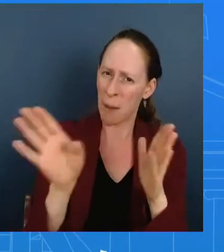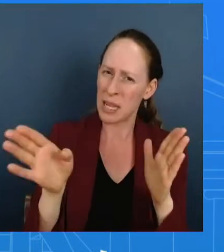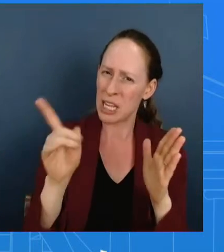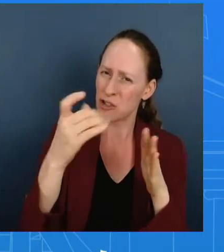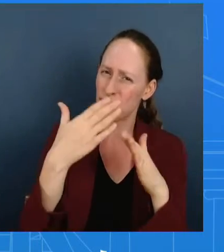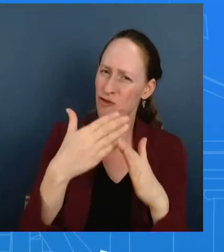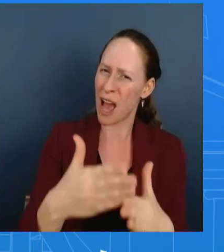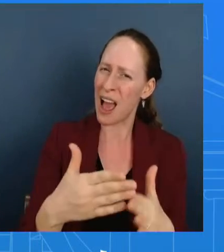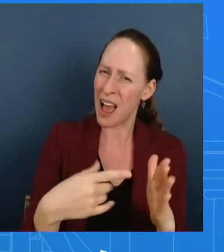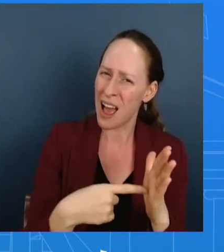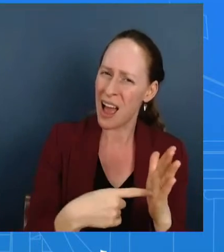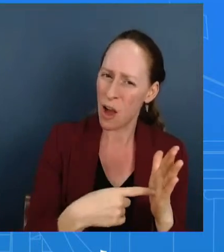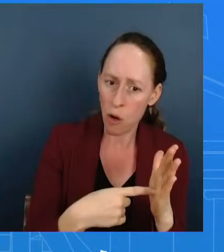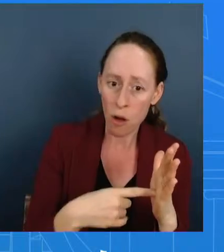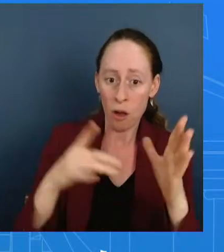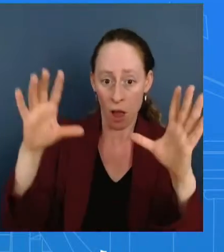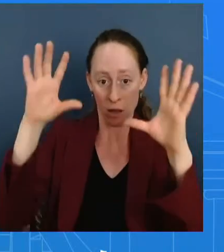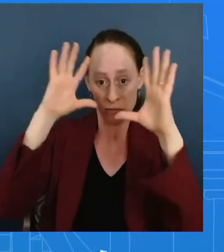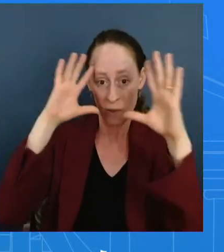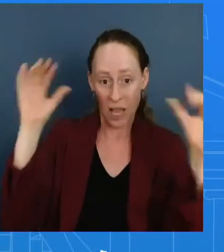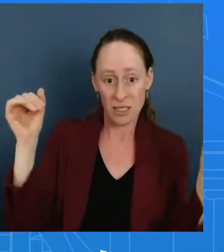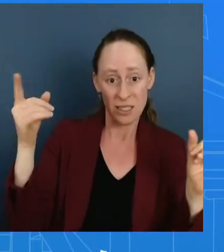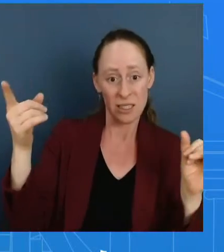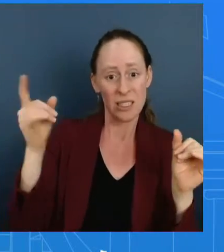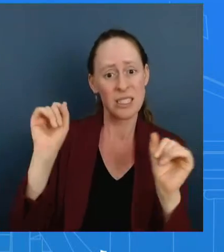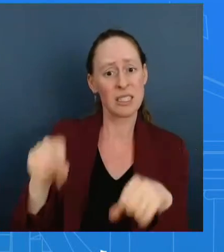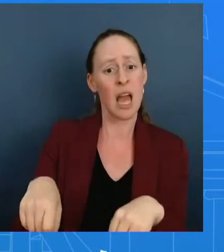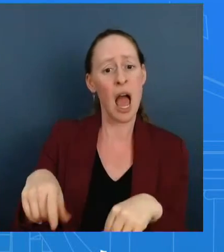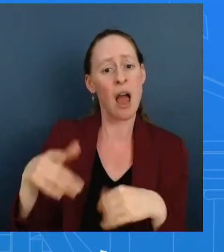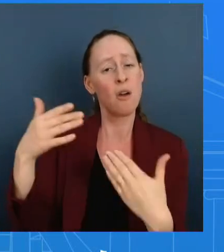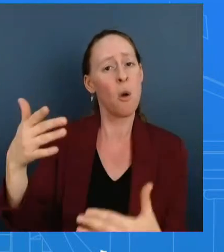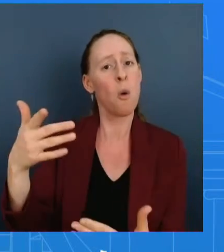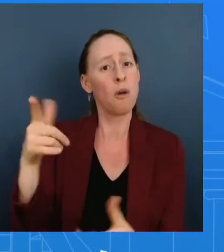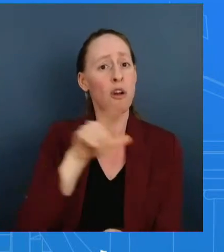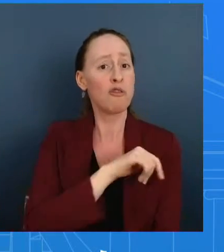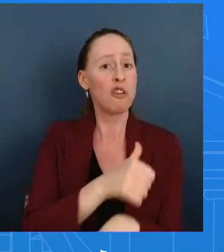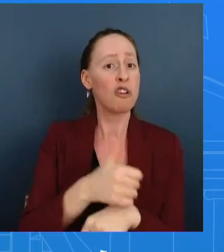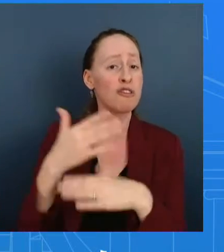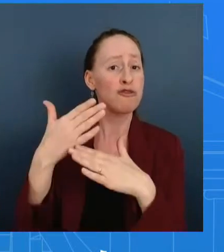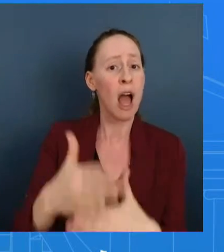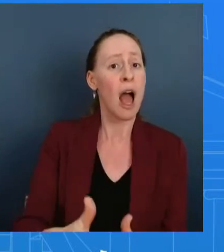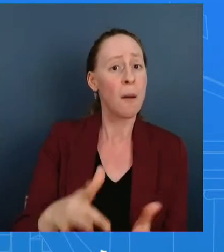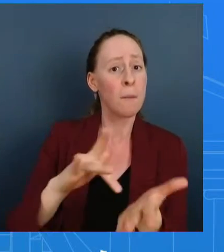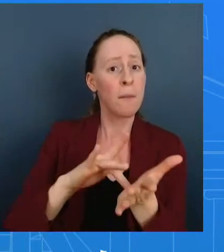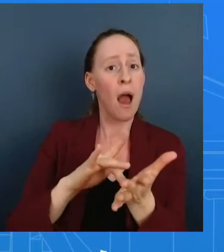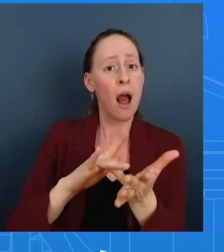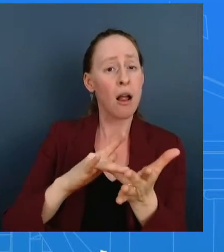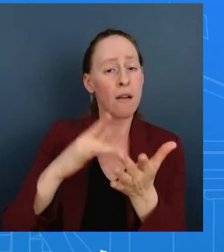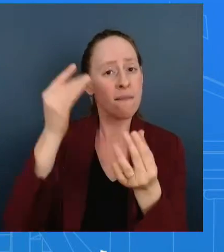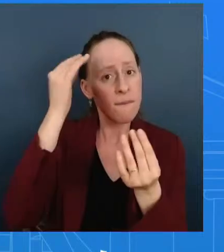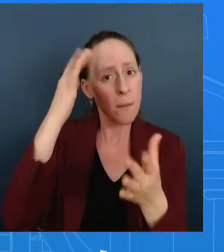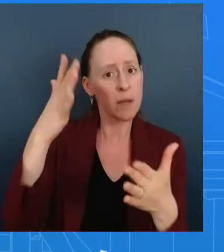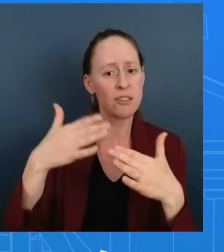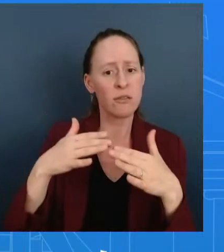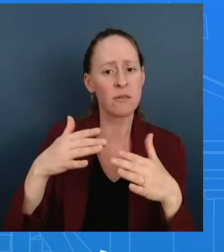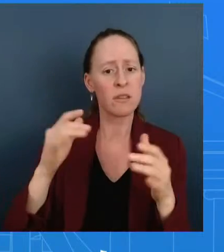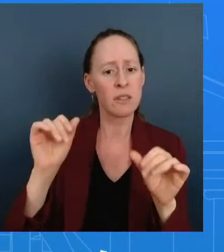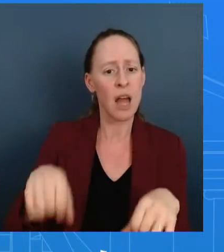or additional medical information could be made public, because he could waive HIPAA. He could do those things. Ms. Jean-Pierre: Yeah.